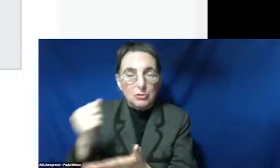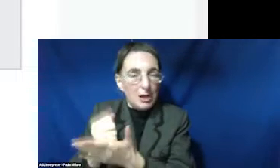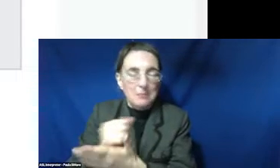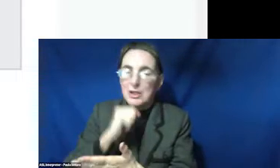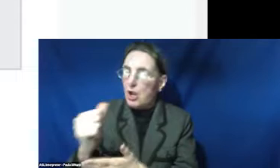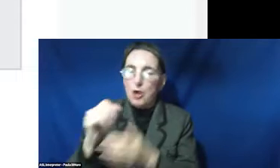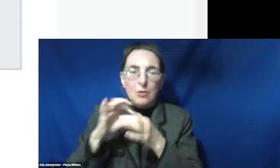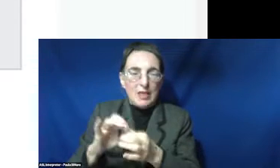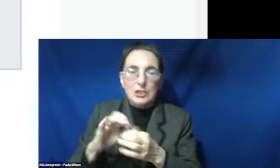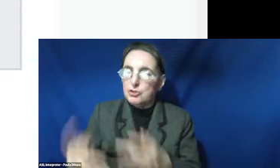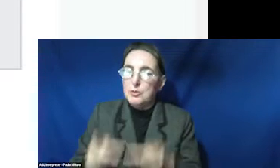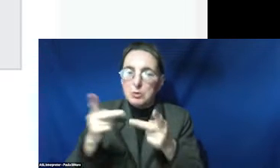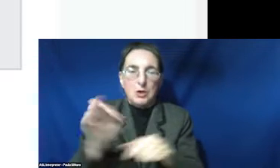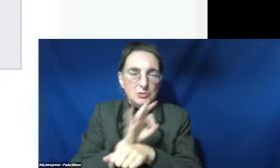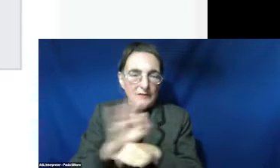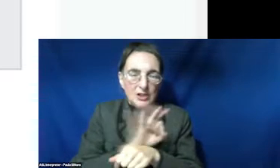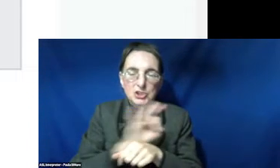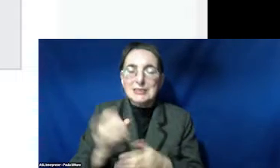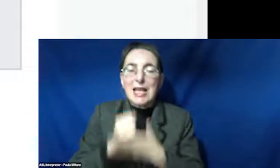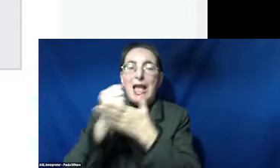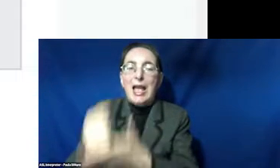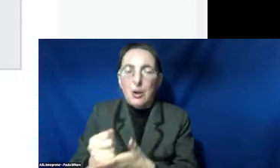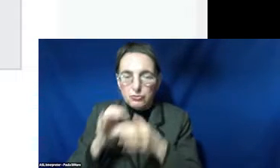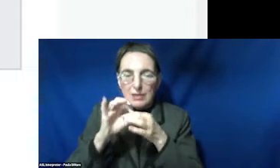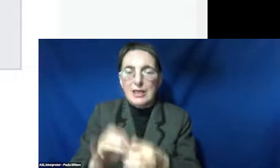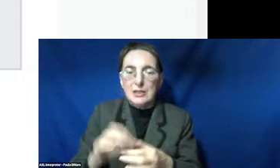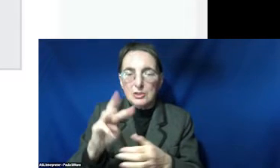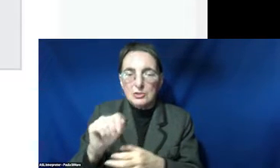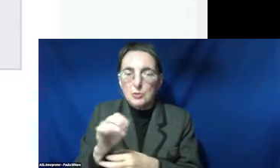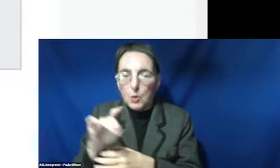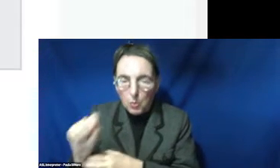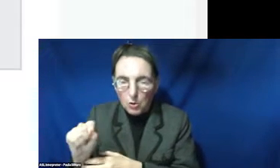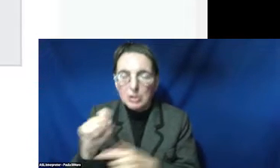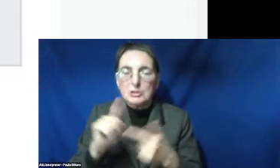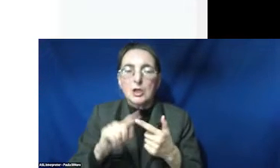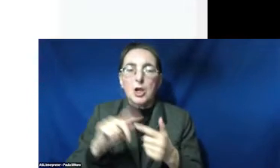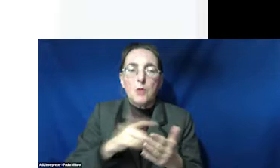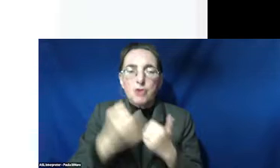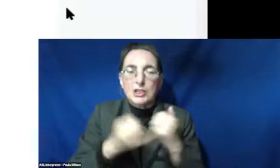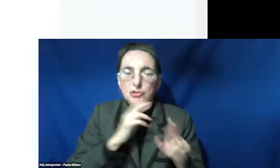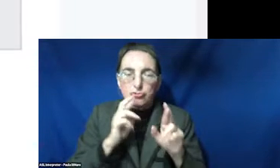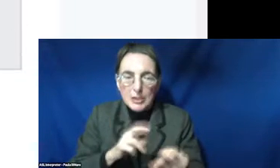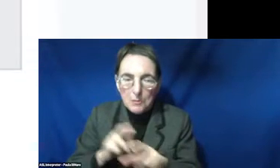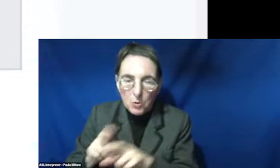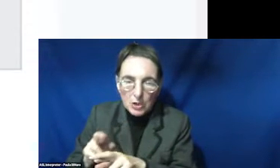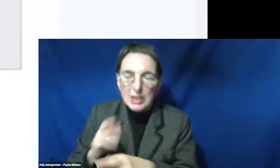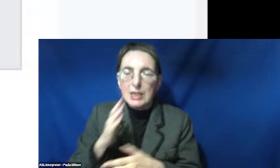It will take you to help related to awards, project reporting, or some of the ACMS features.